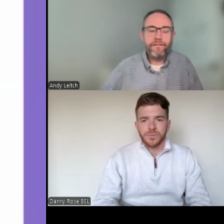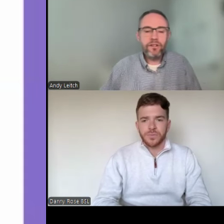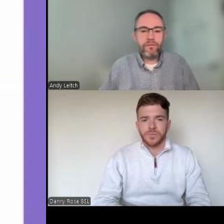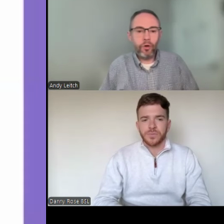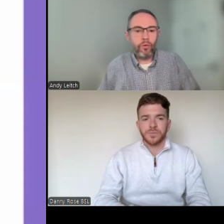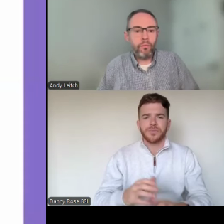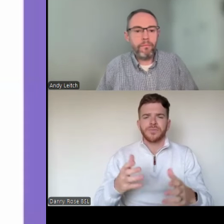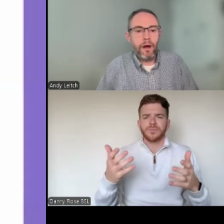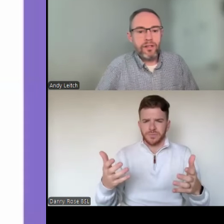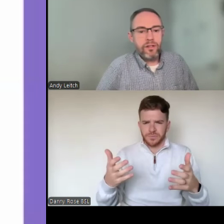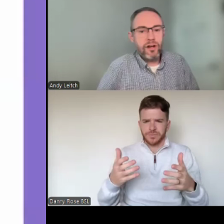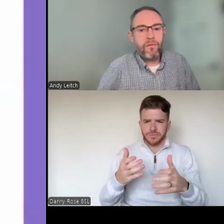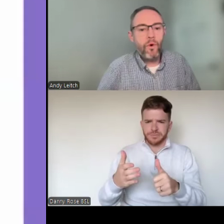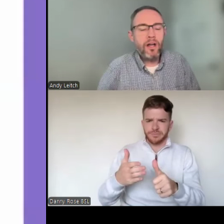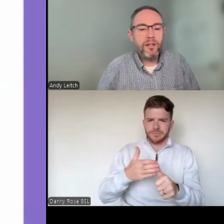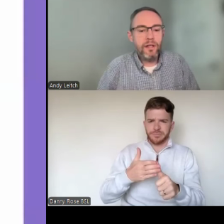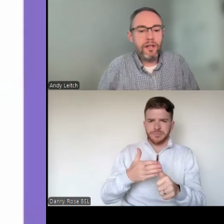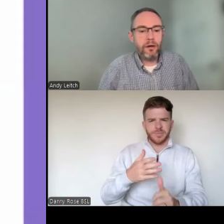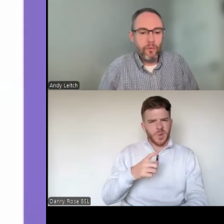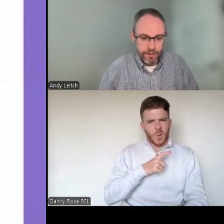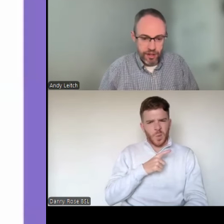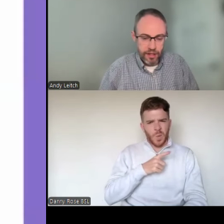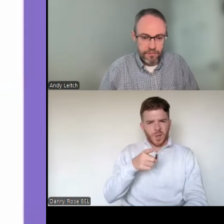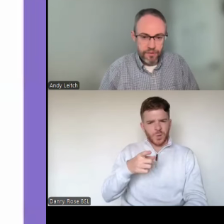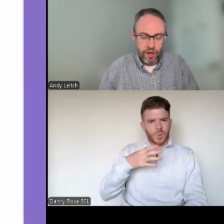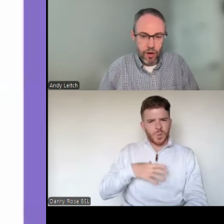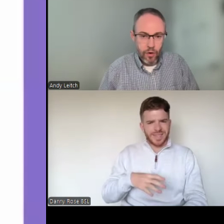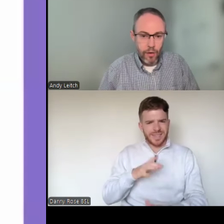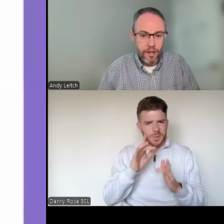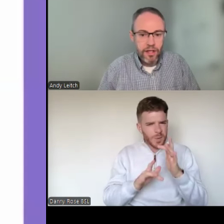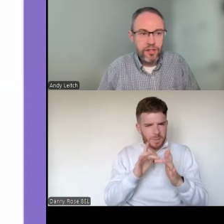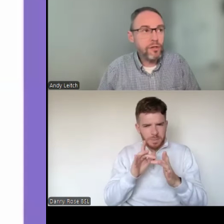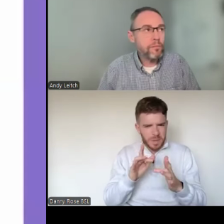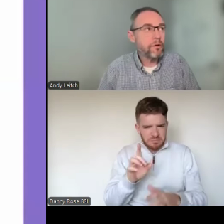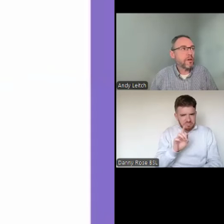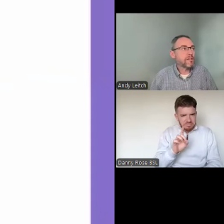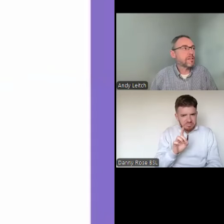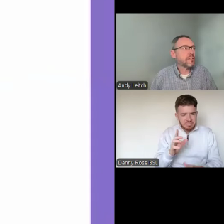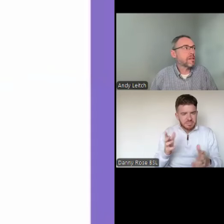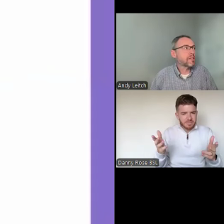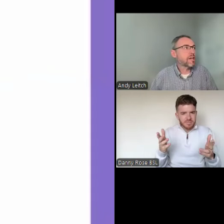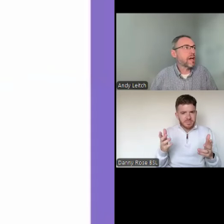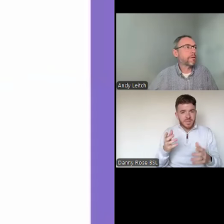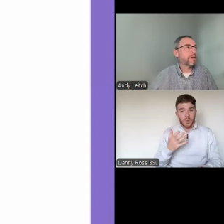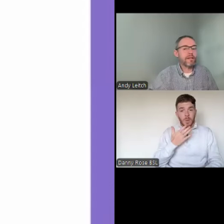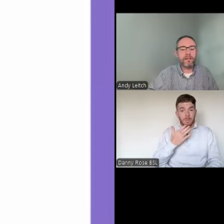First of all, ask yourself, why do you need a website? I would like you to put your answers in the chat, please.